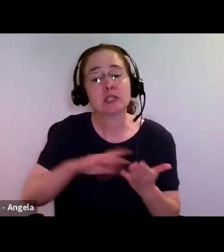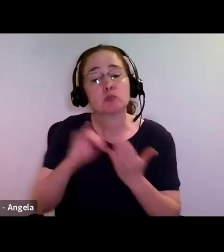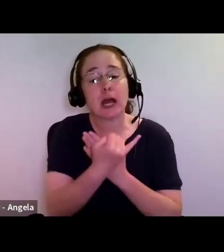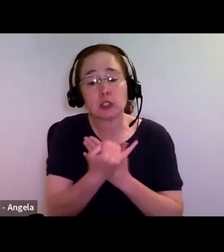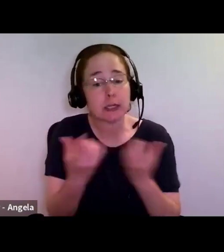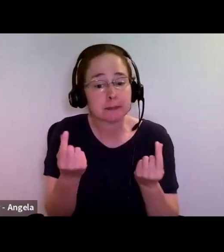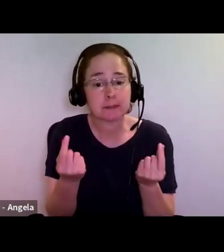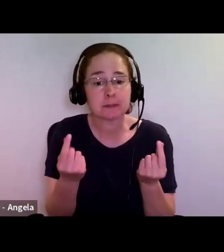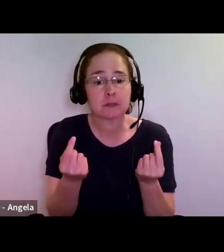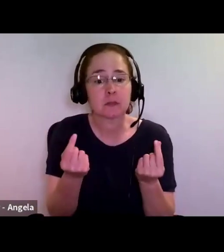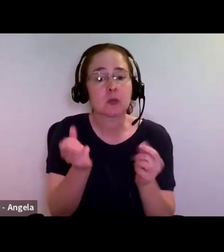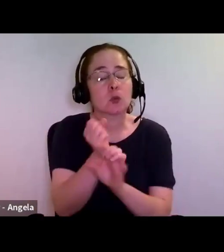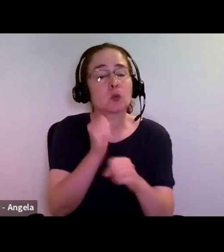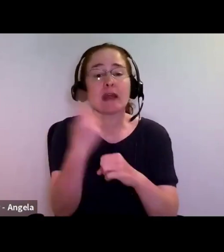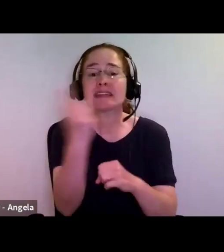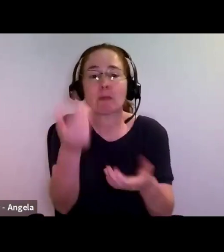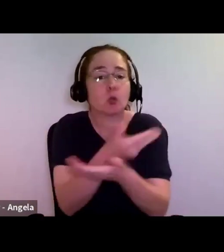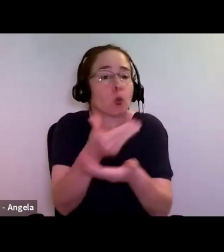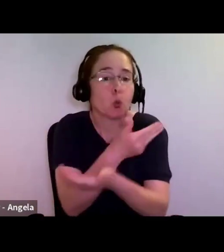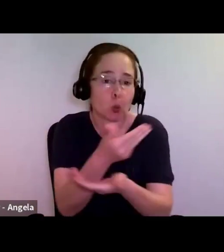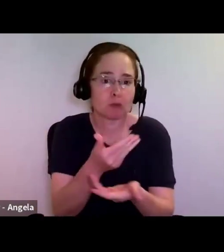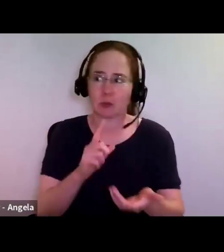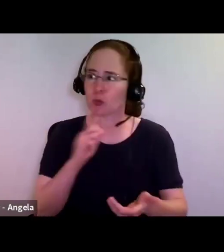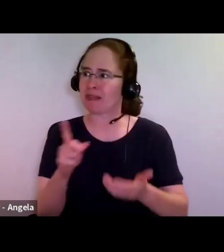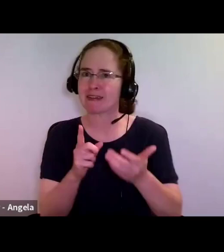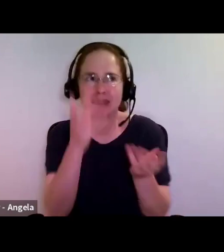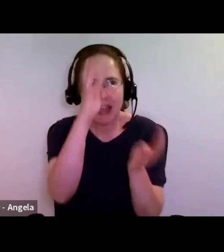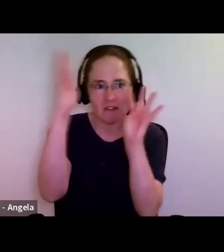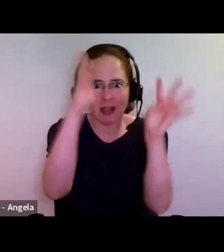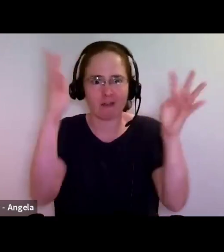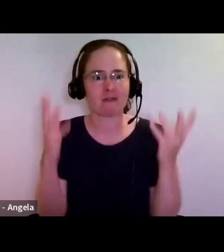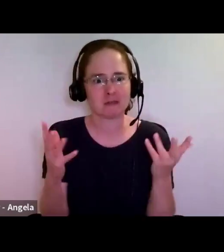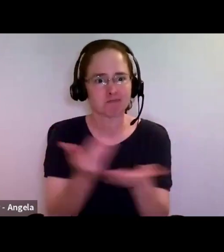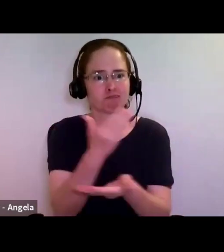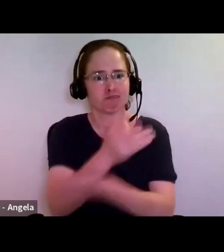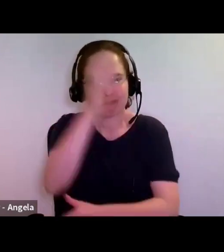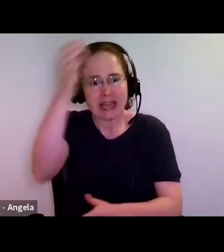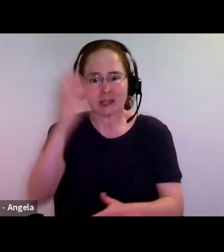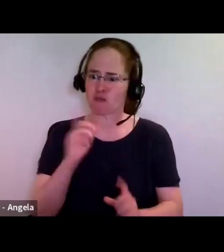really creating something new, and I think something really innovative. It's something unique that we have never really